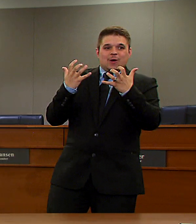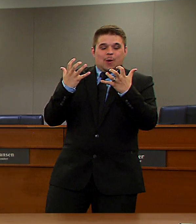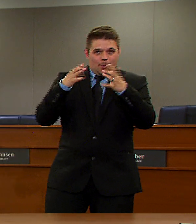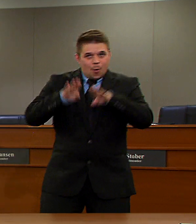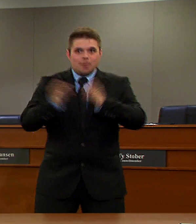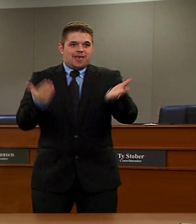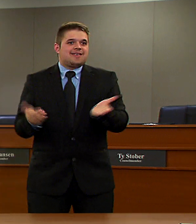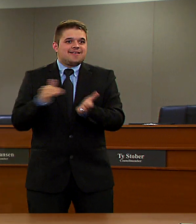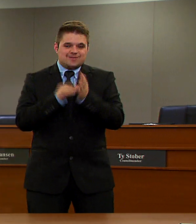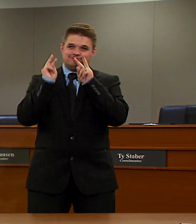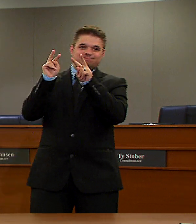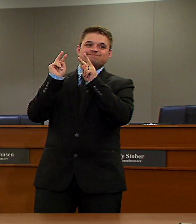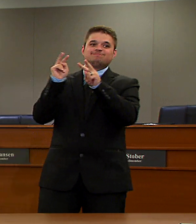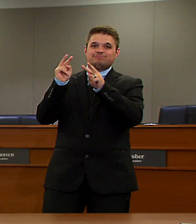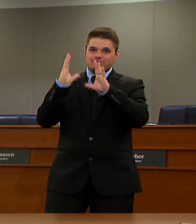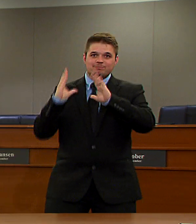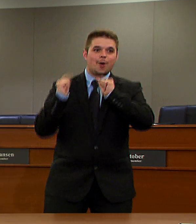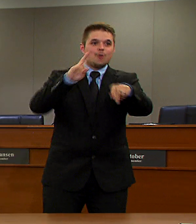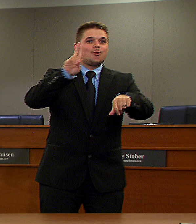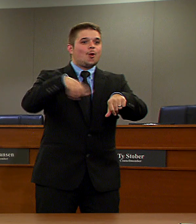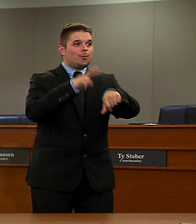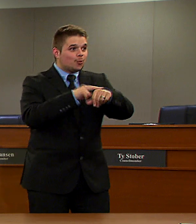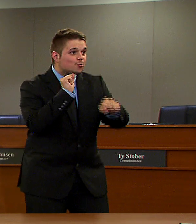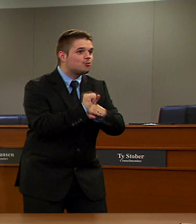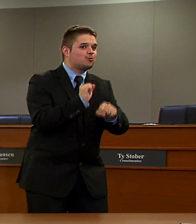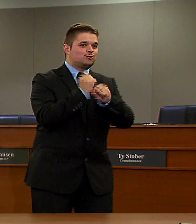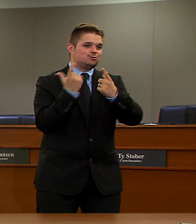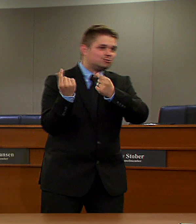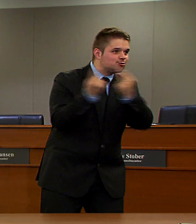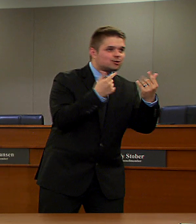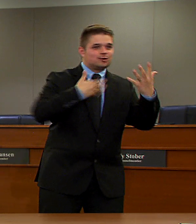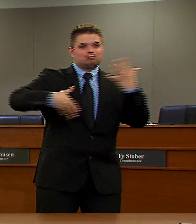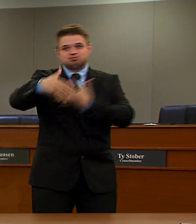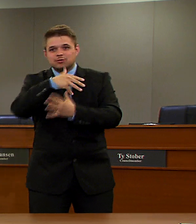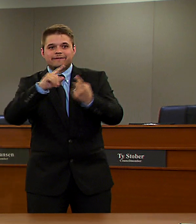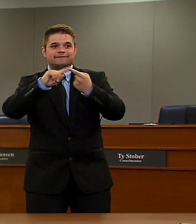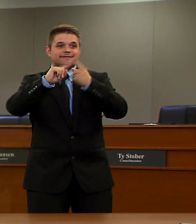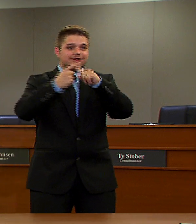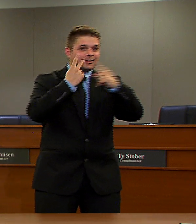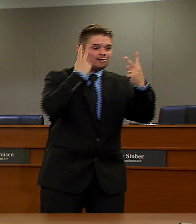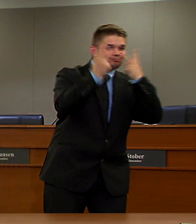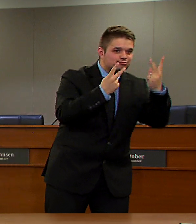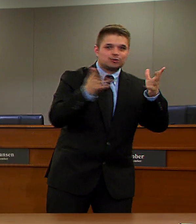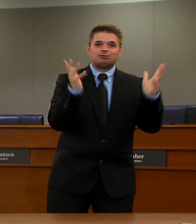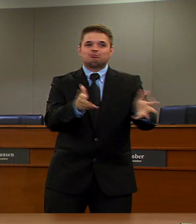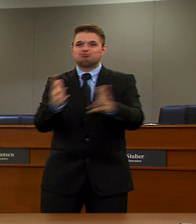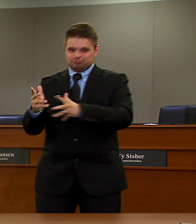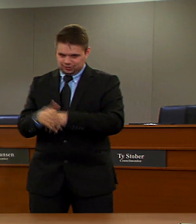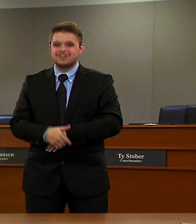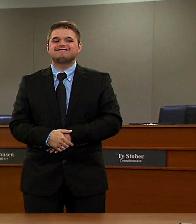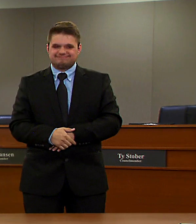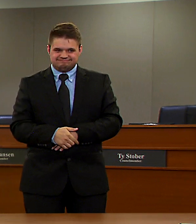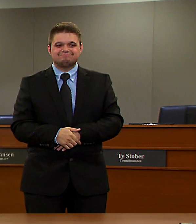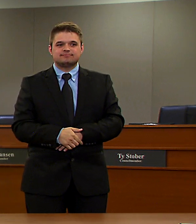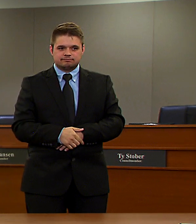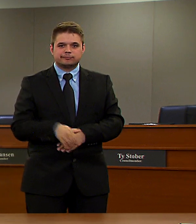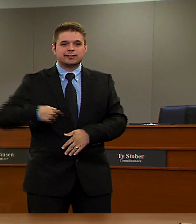back to work and the social activities resuming. So, we're looking forward to seeing the businesses outline in